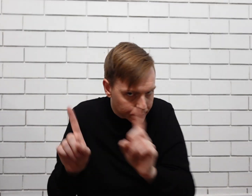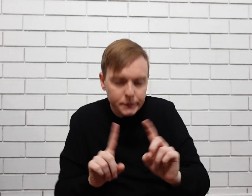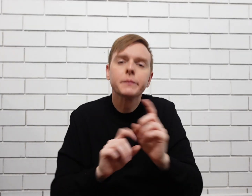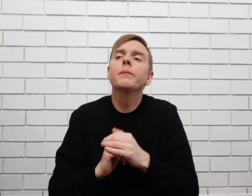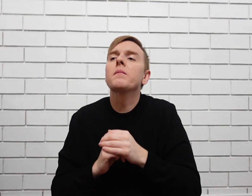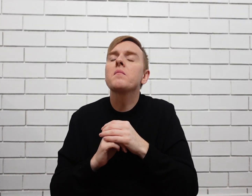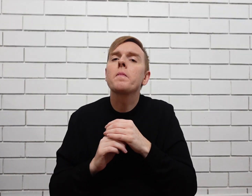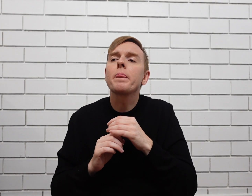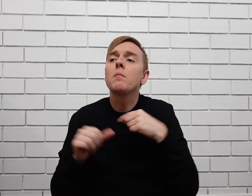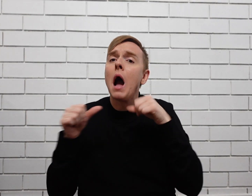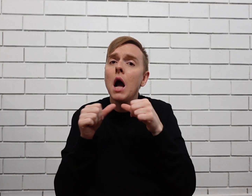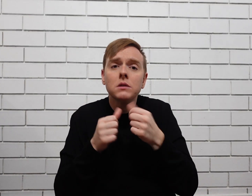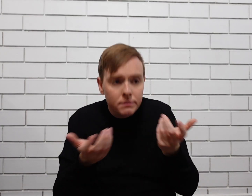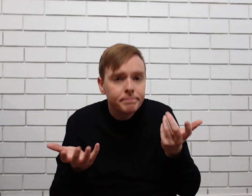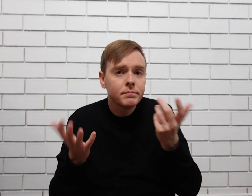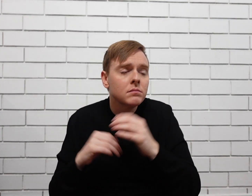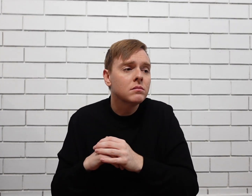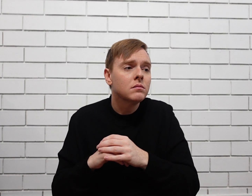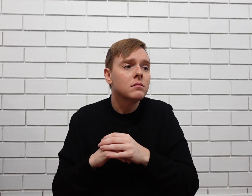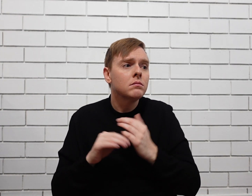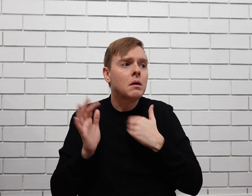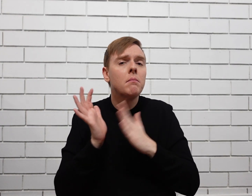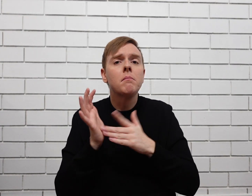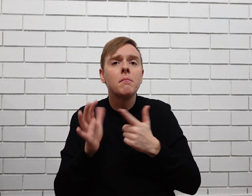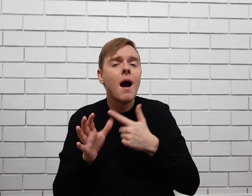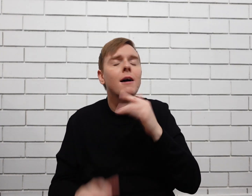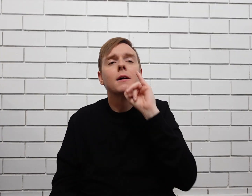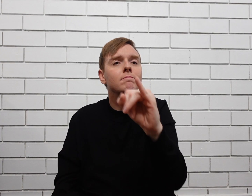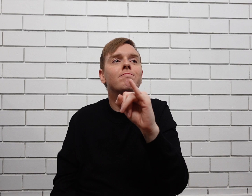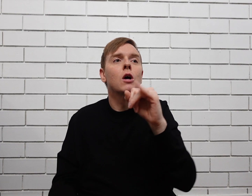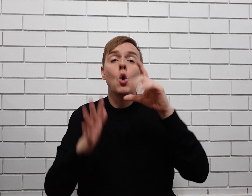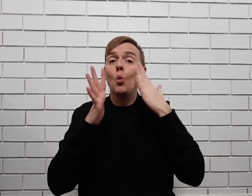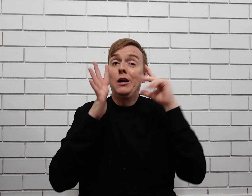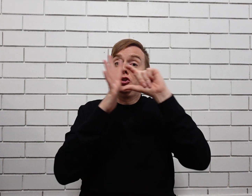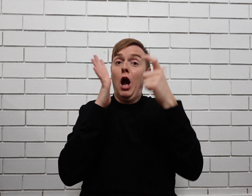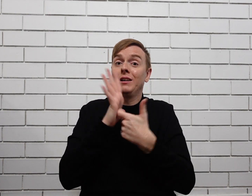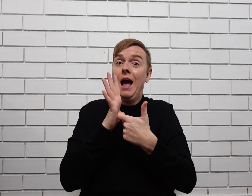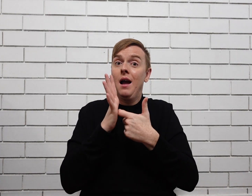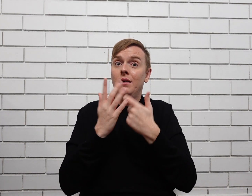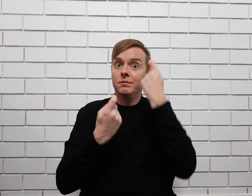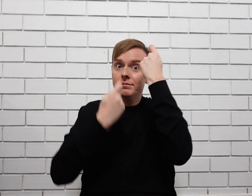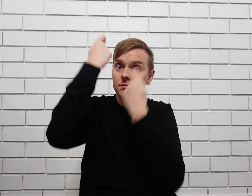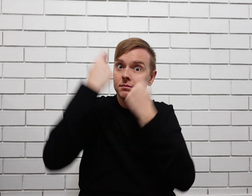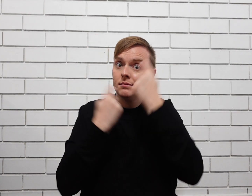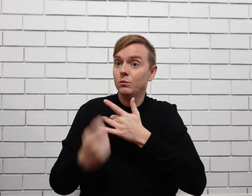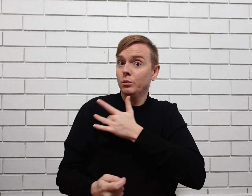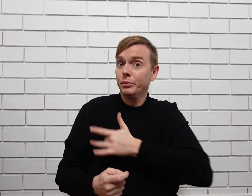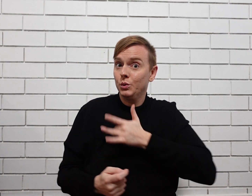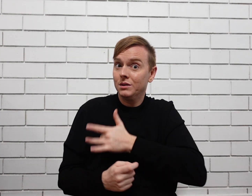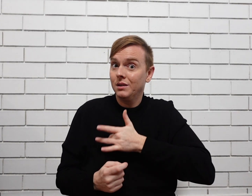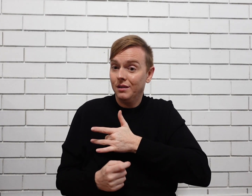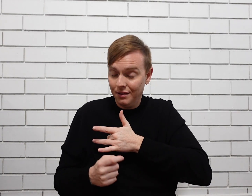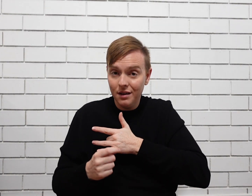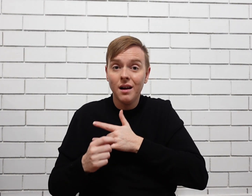My Aunty was fine with it. For my Ma... when the doctor shows their emotions,